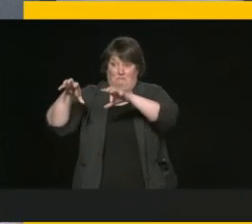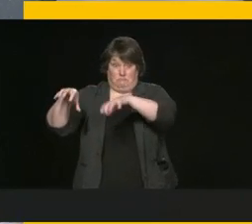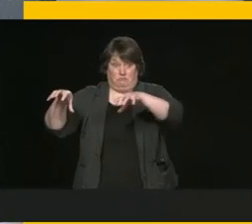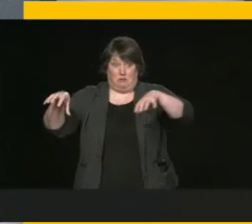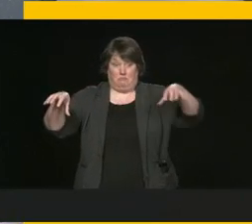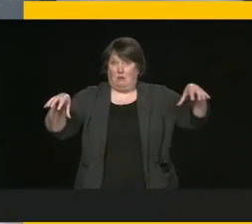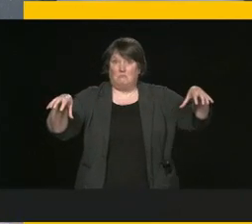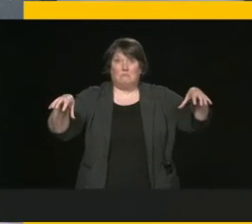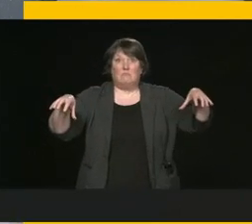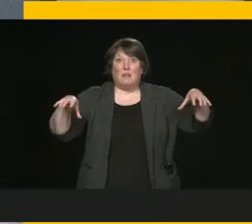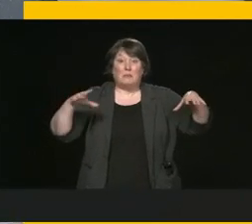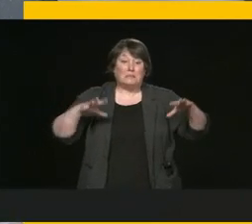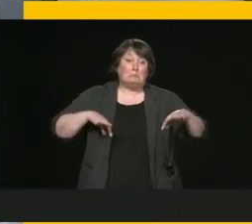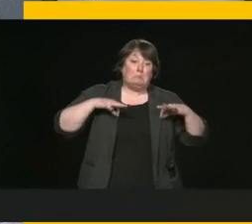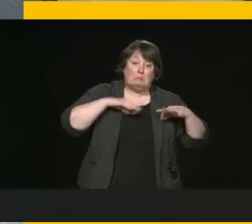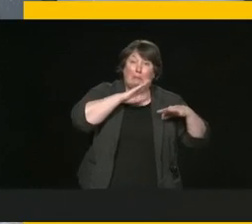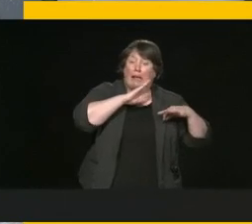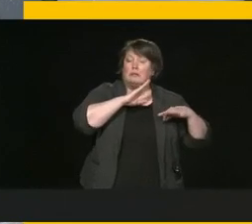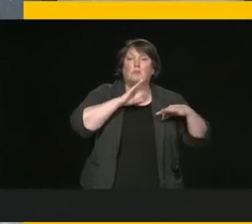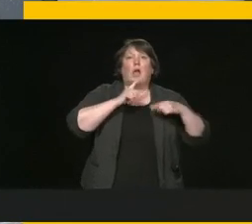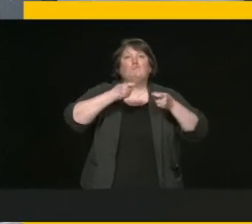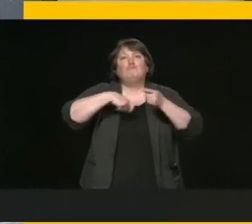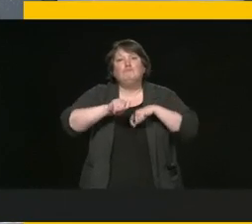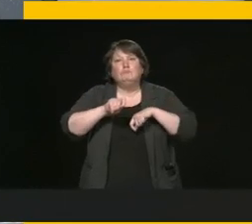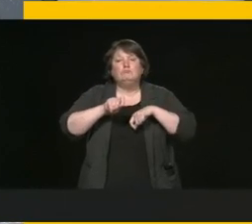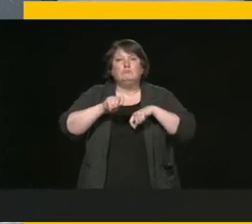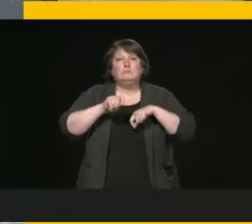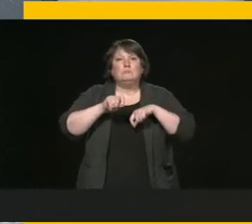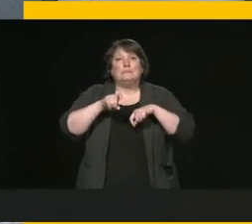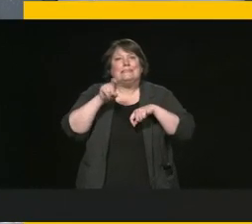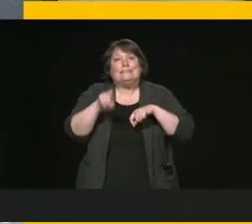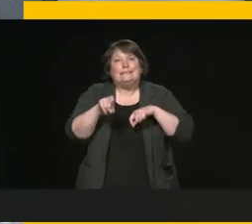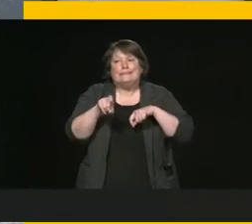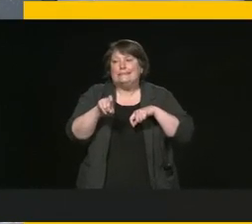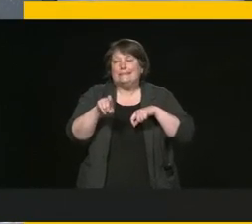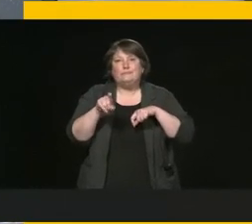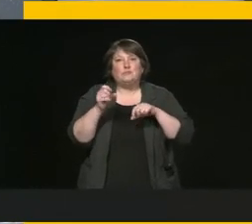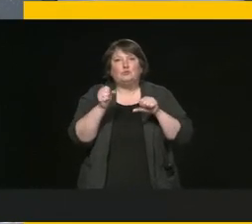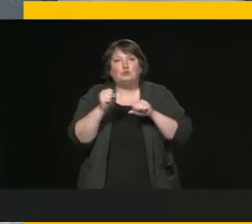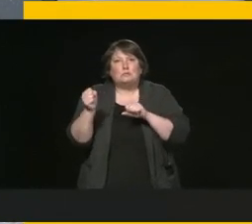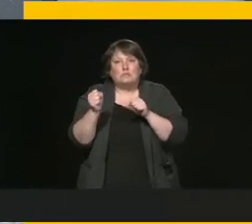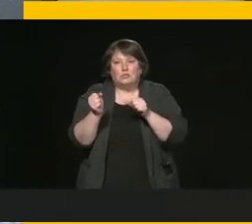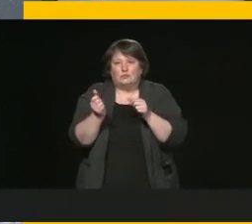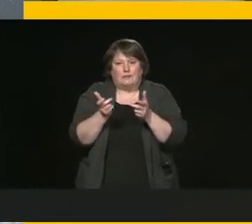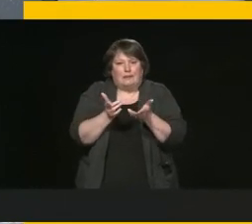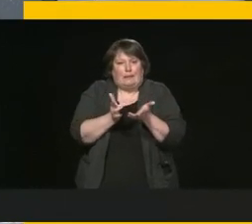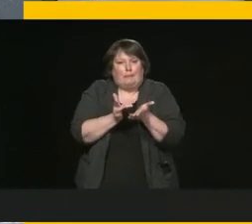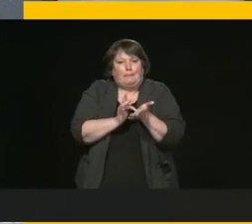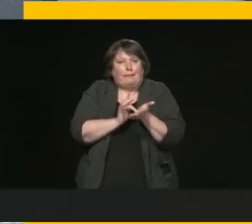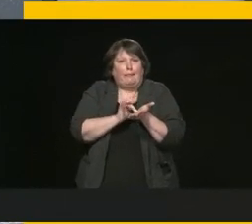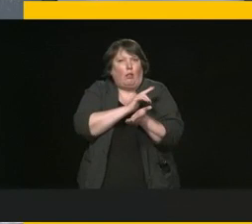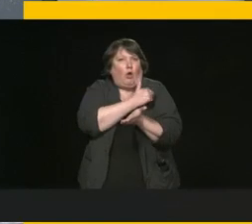SUPPLIES. BUT THE STOCKPILE OVER THE YEARS